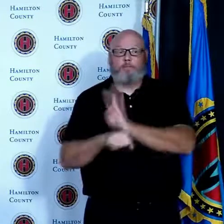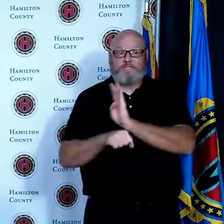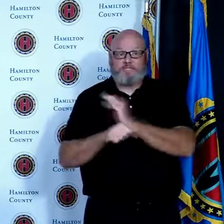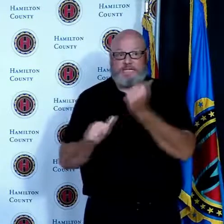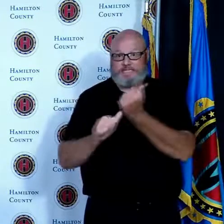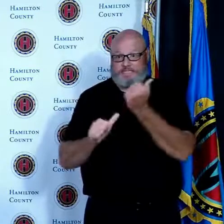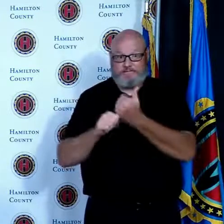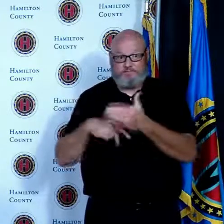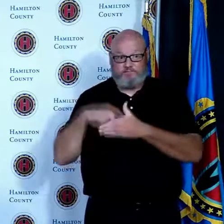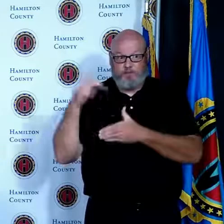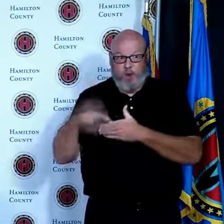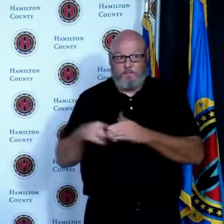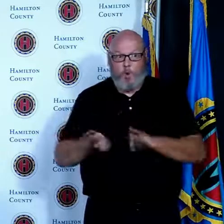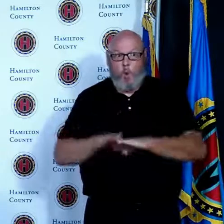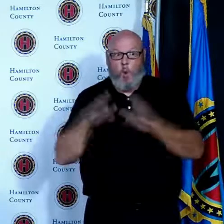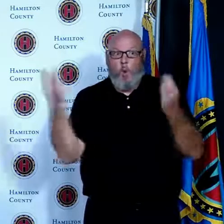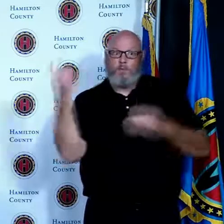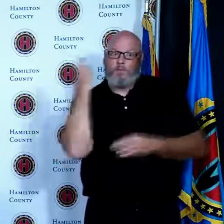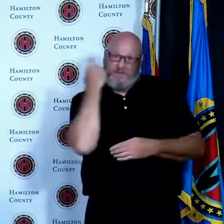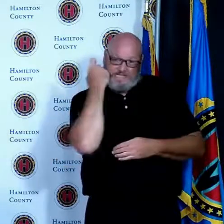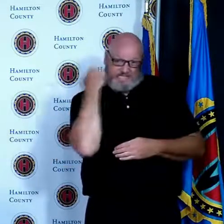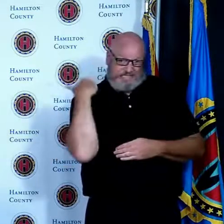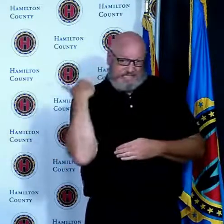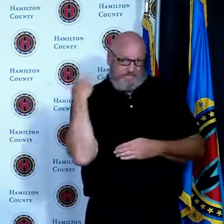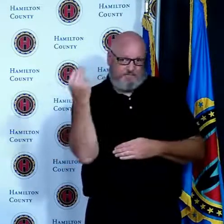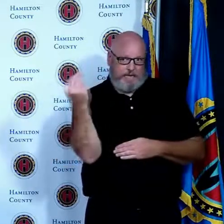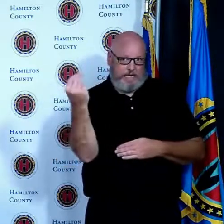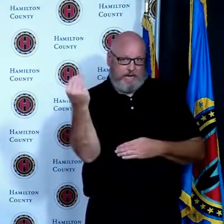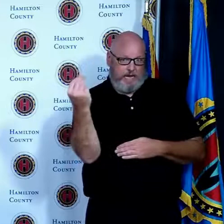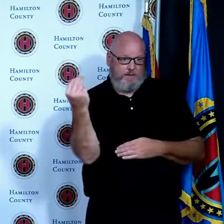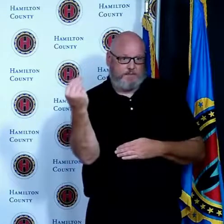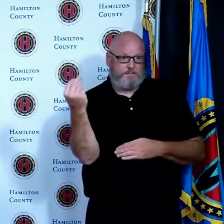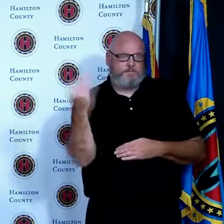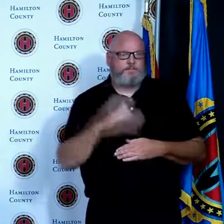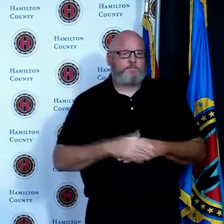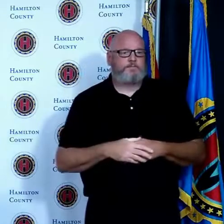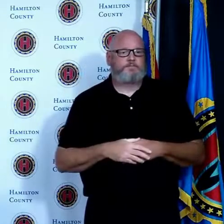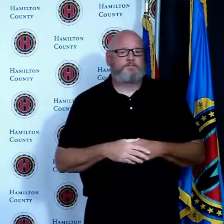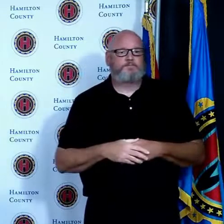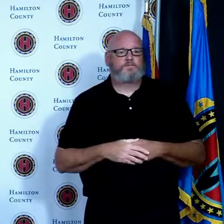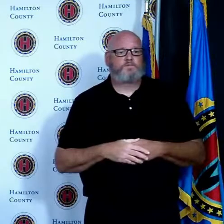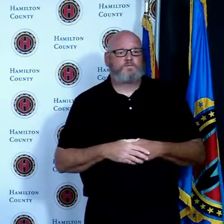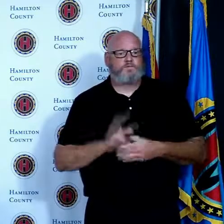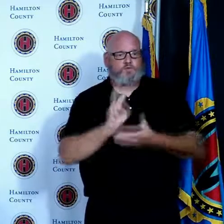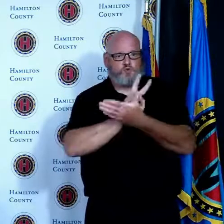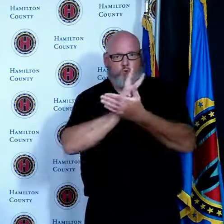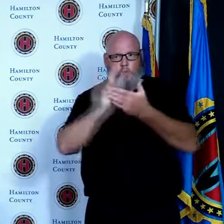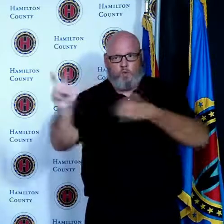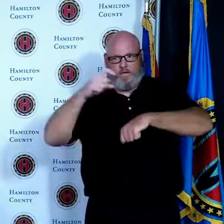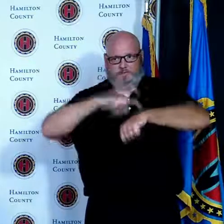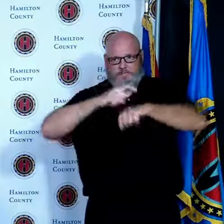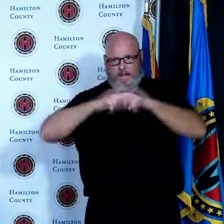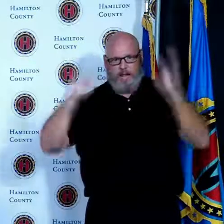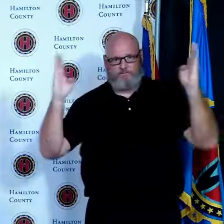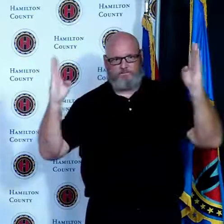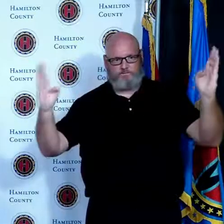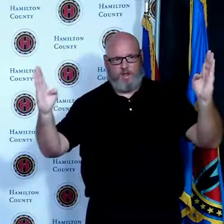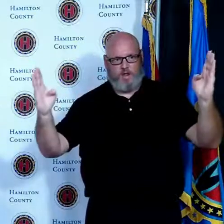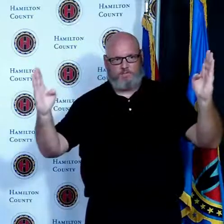and so it's a two-week time frame remember to apply for that the criteria has been changed we are expanding the program